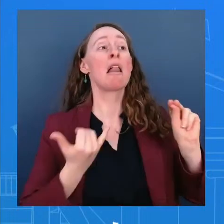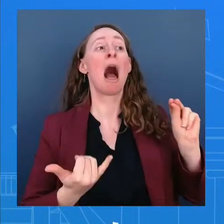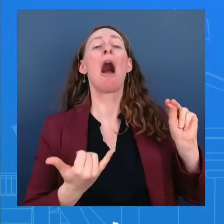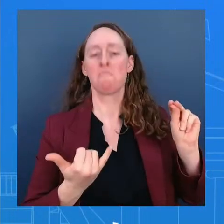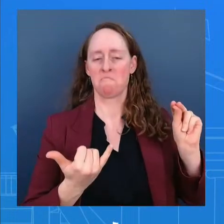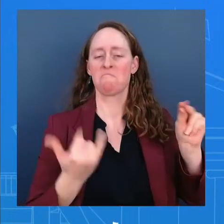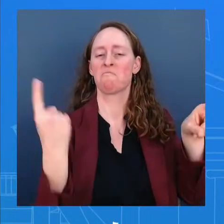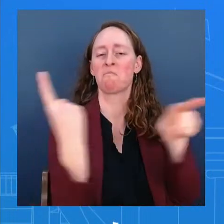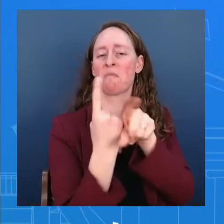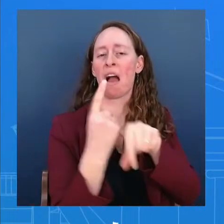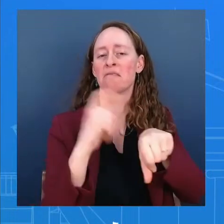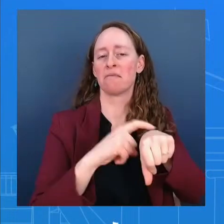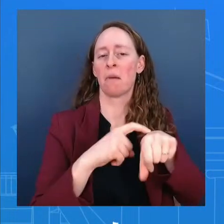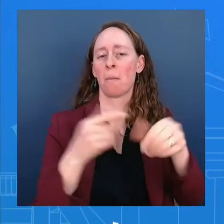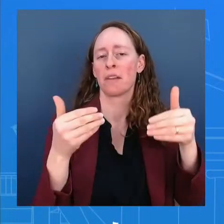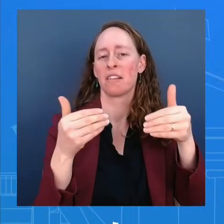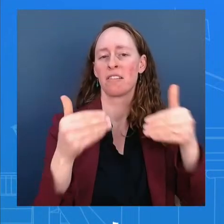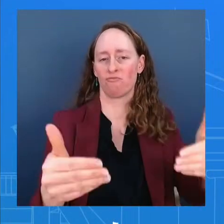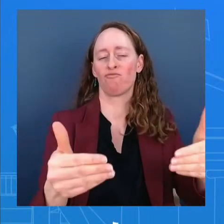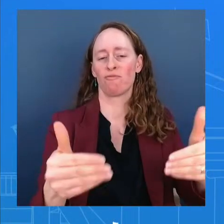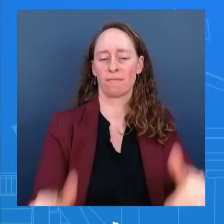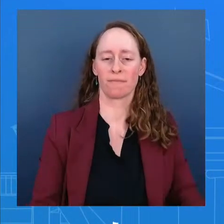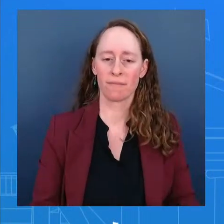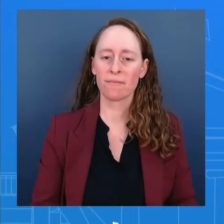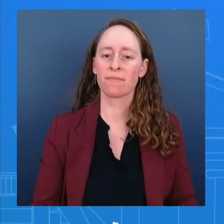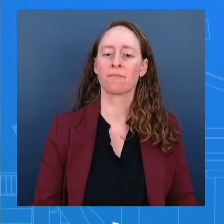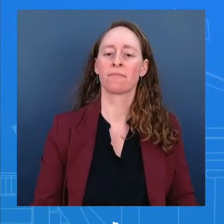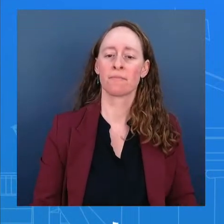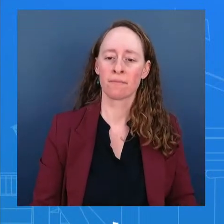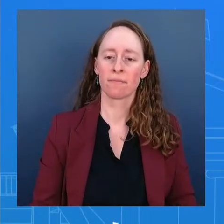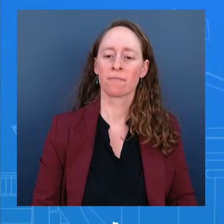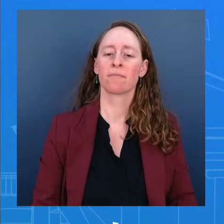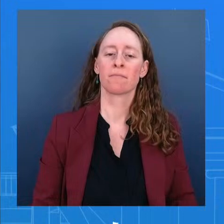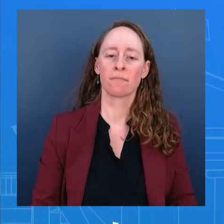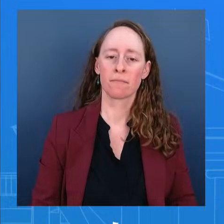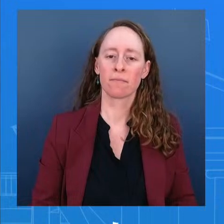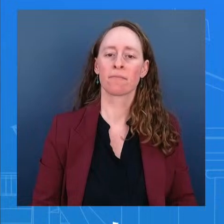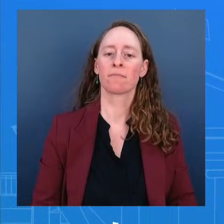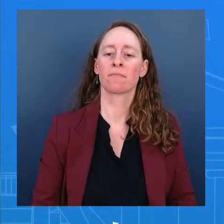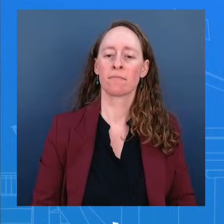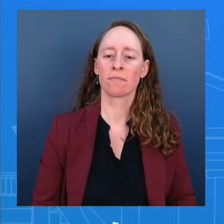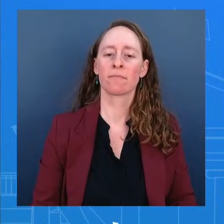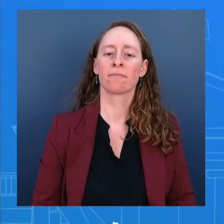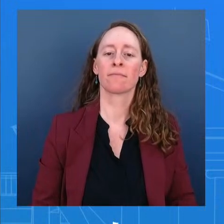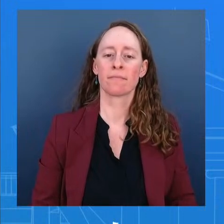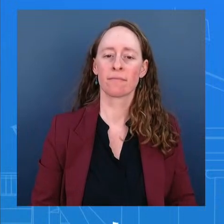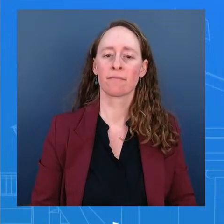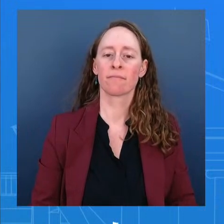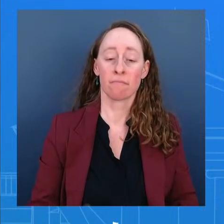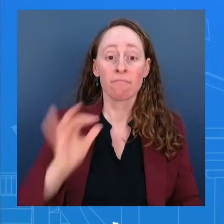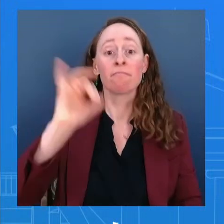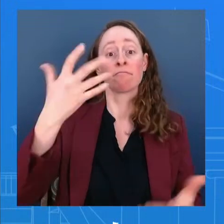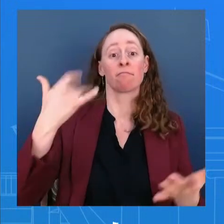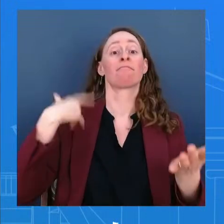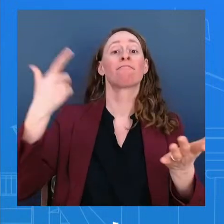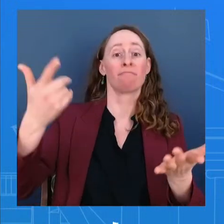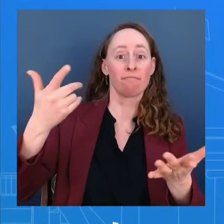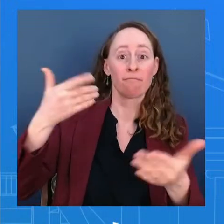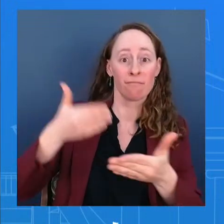is that the new team is setting up for a negotiation. And in a negotiation, you need leverage.